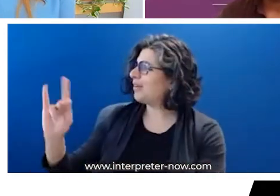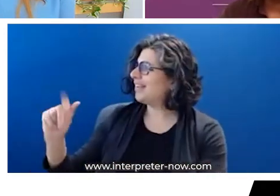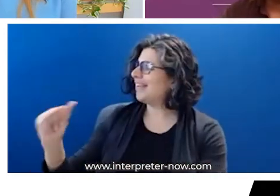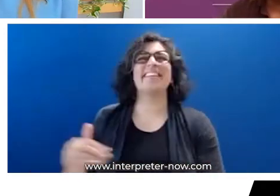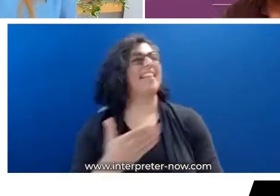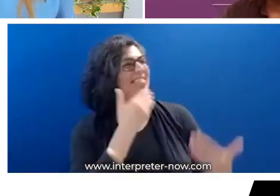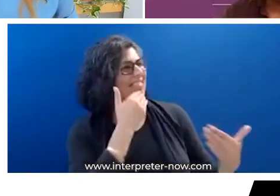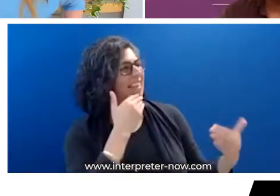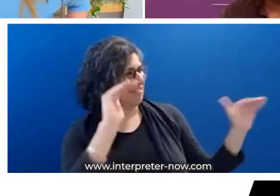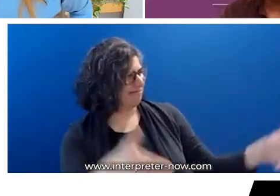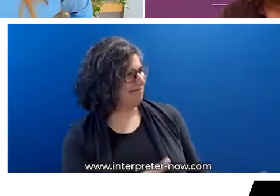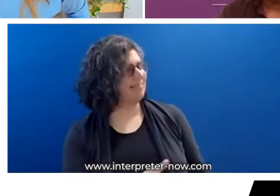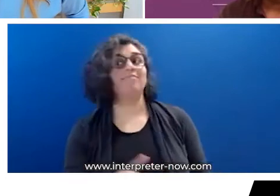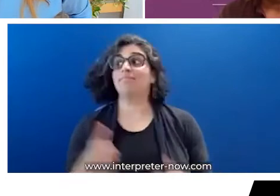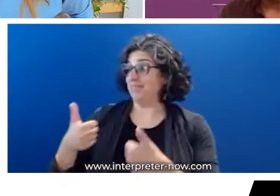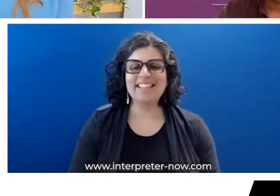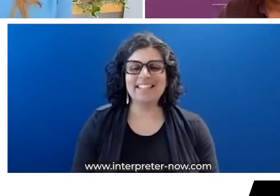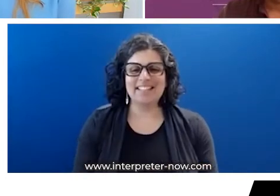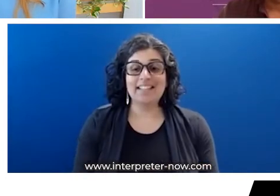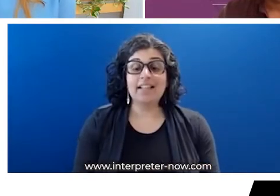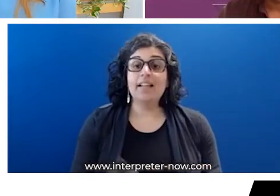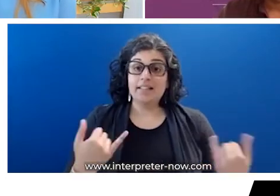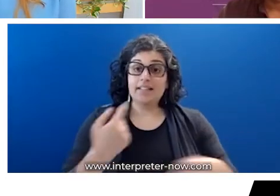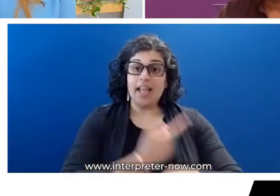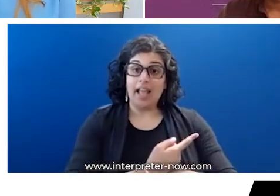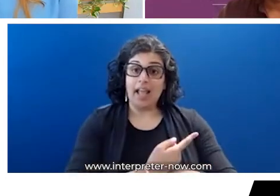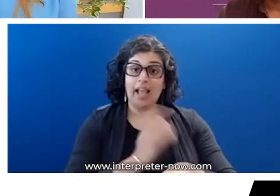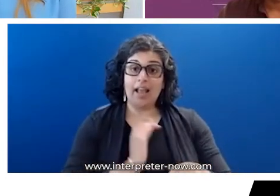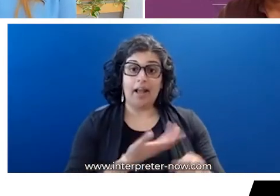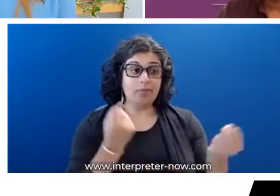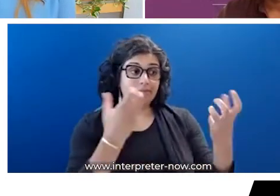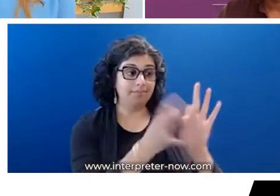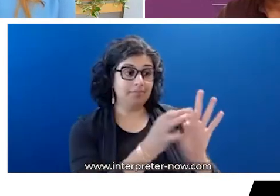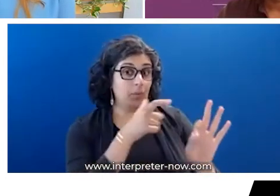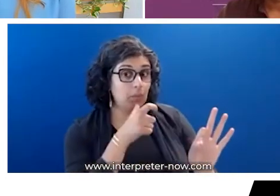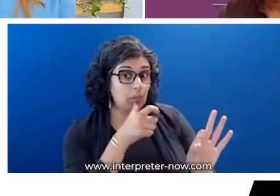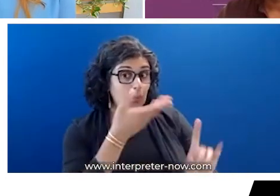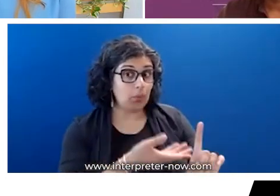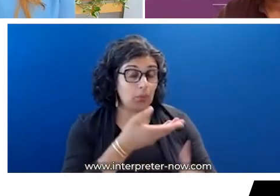Yeah, absolutely. My pleasure. Today, our interpreters are Sarika and Tiree from Interpreter Now.